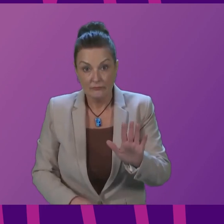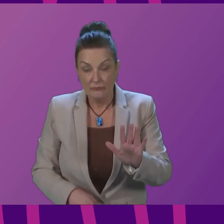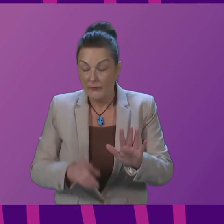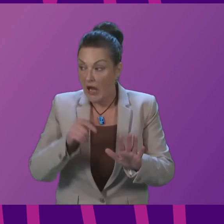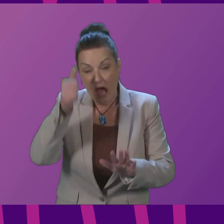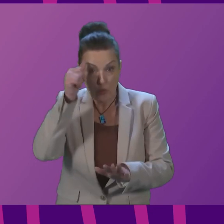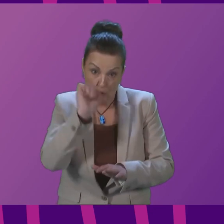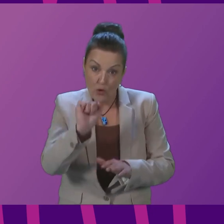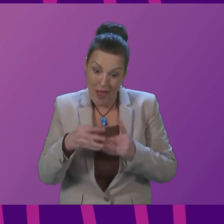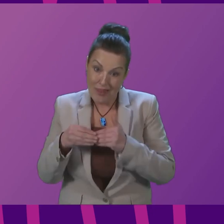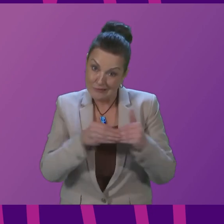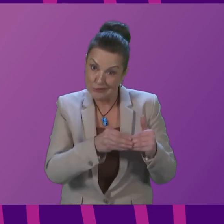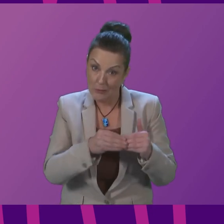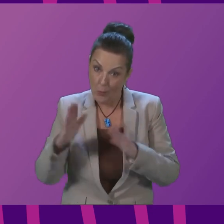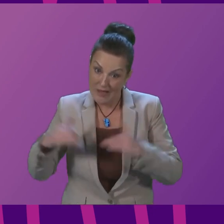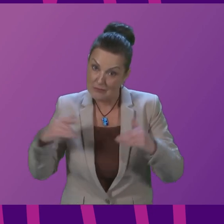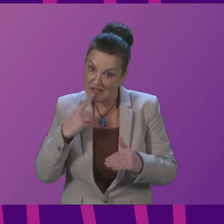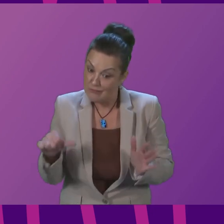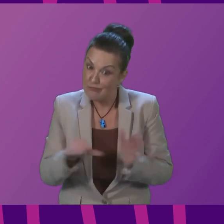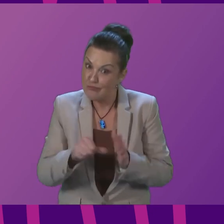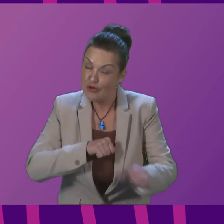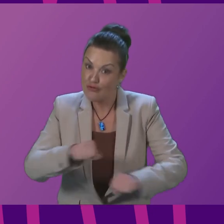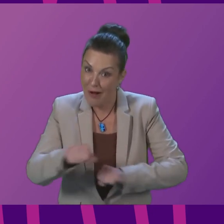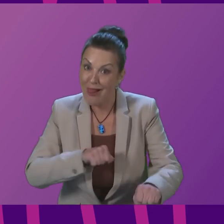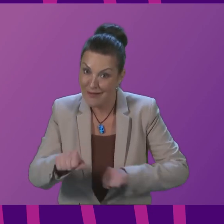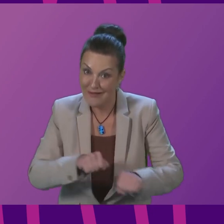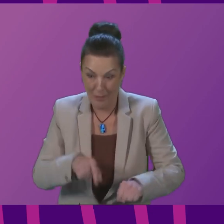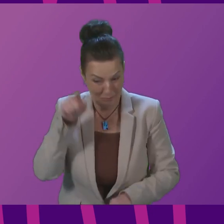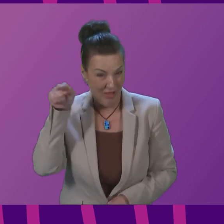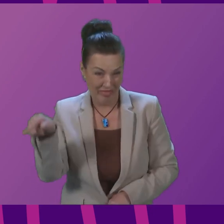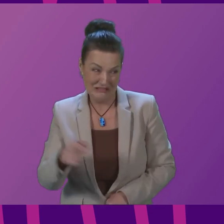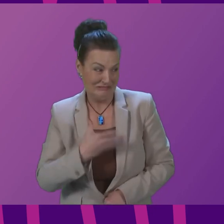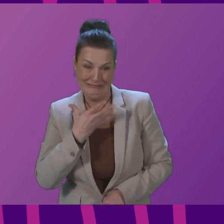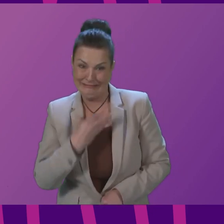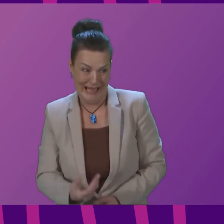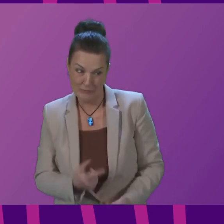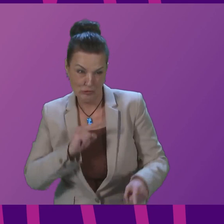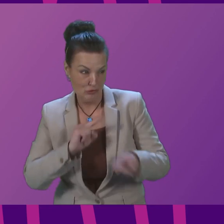I have quoted from the advice that was given to ministers and from the Transport Scotland